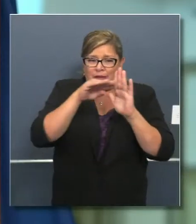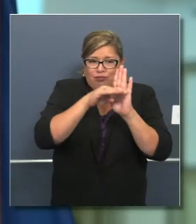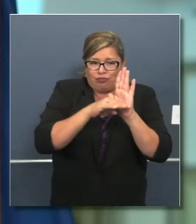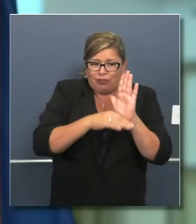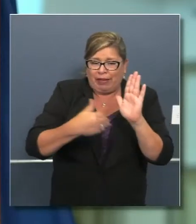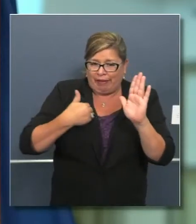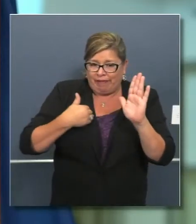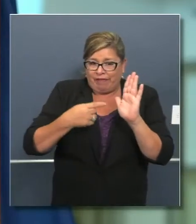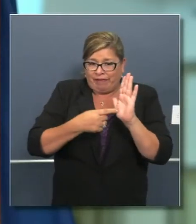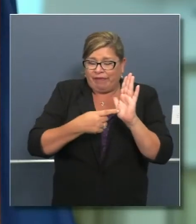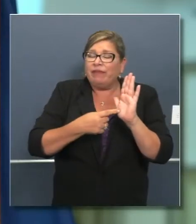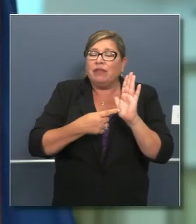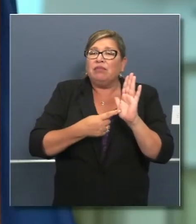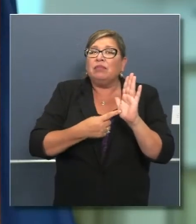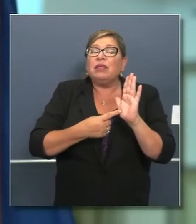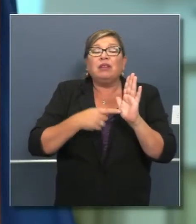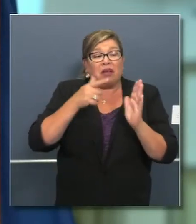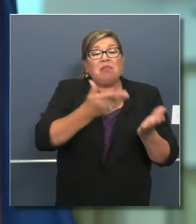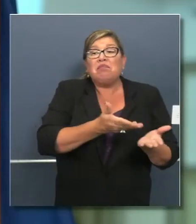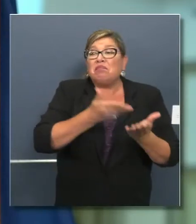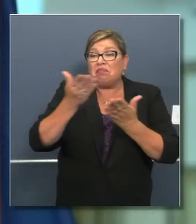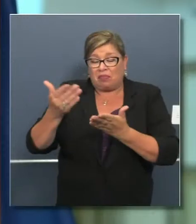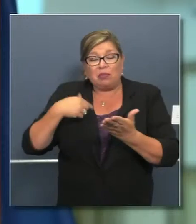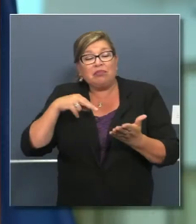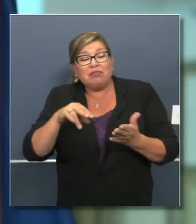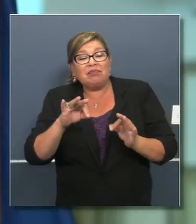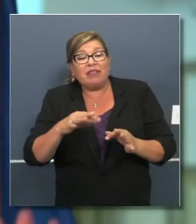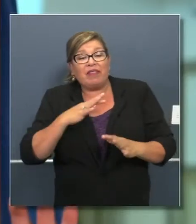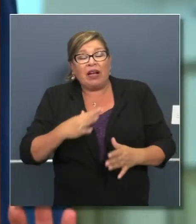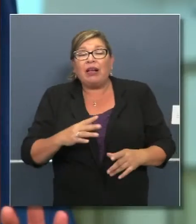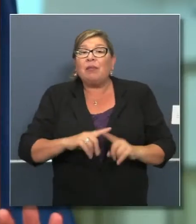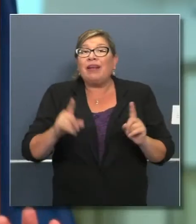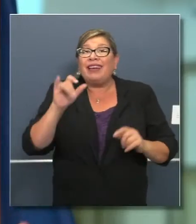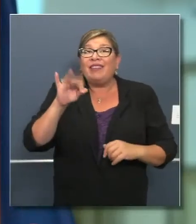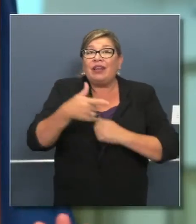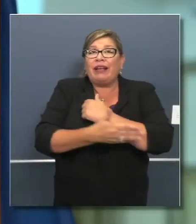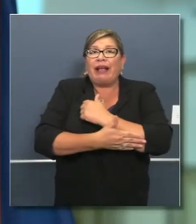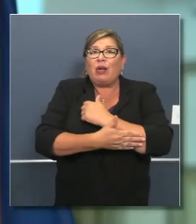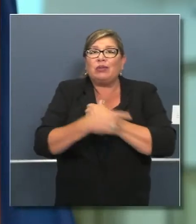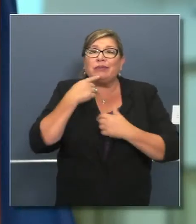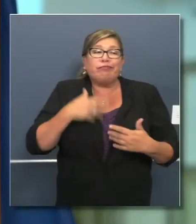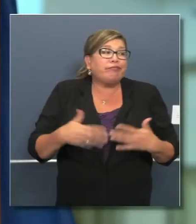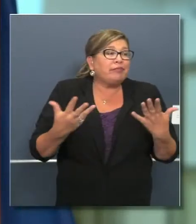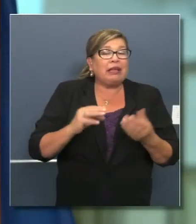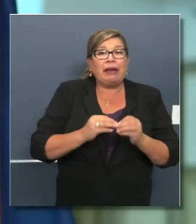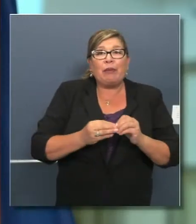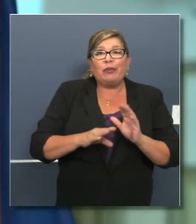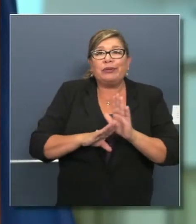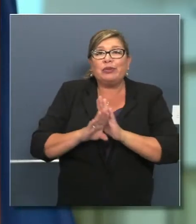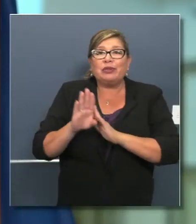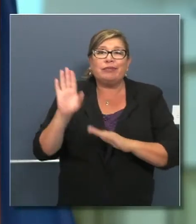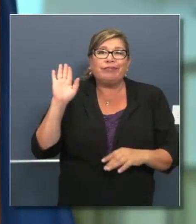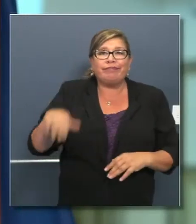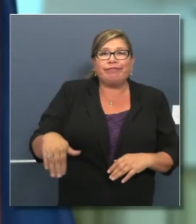and informative if they decide well you know what even though the numbers are going up we're done we